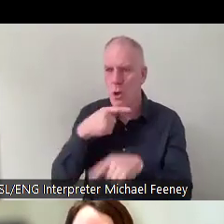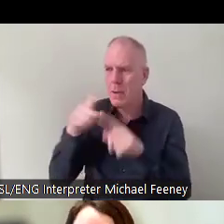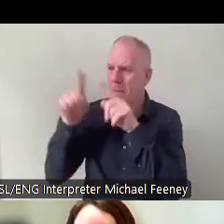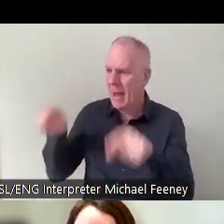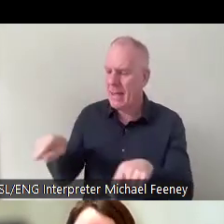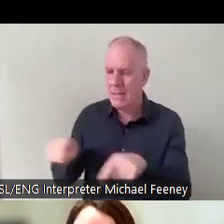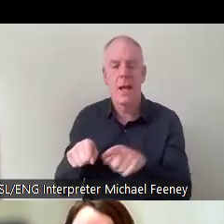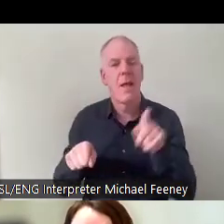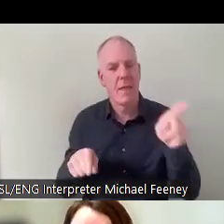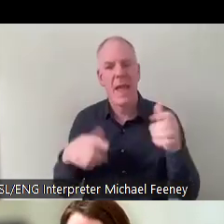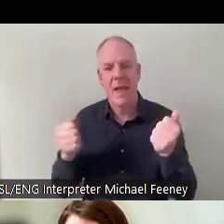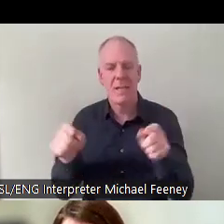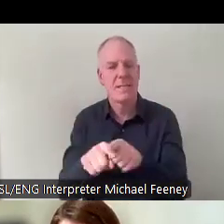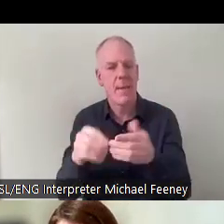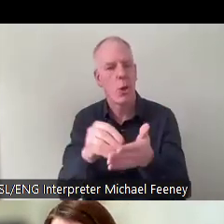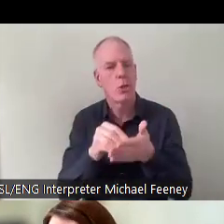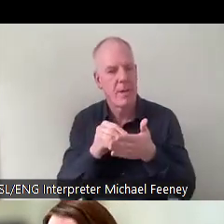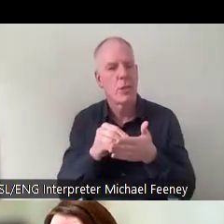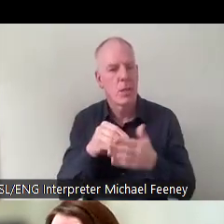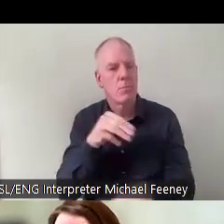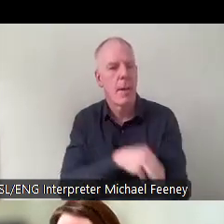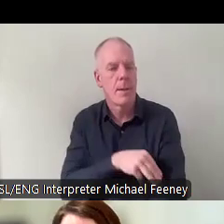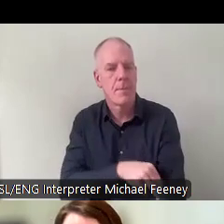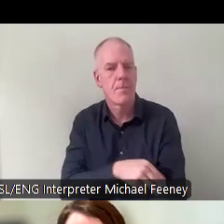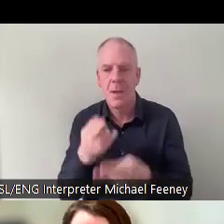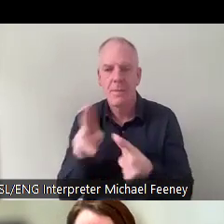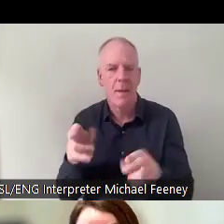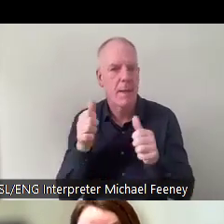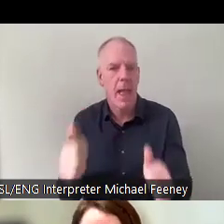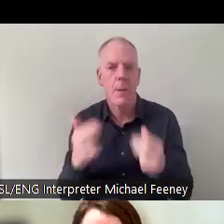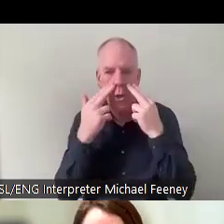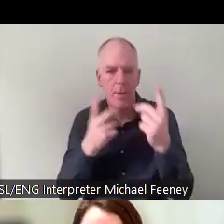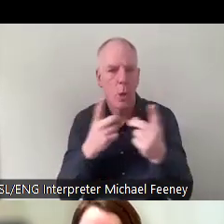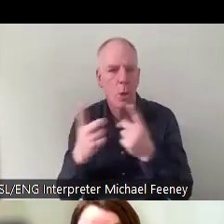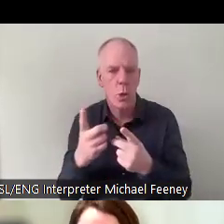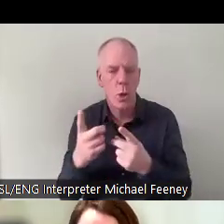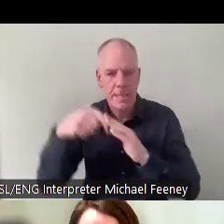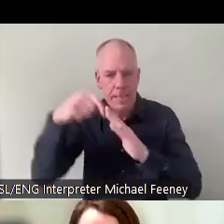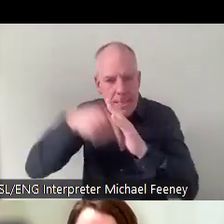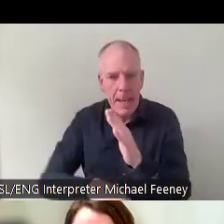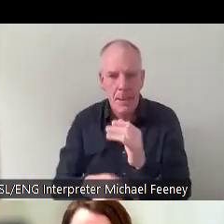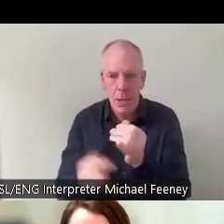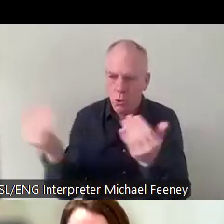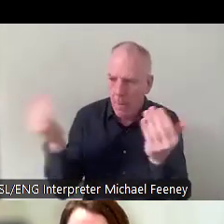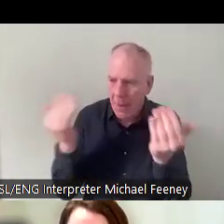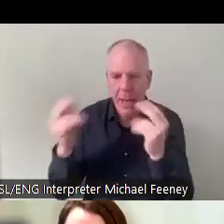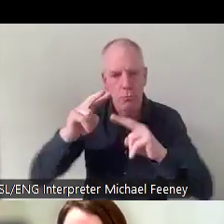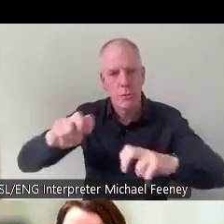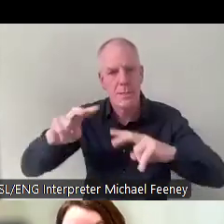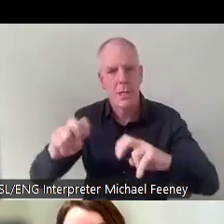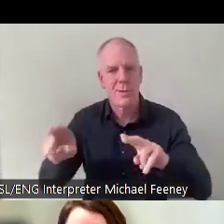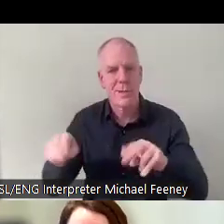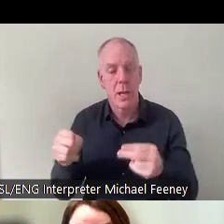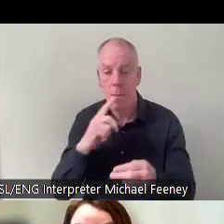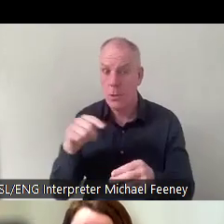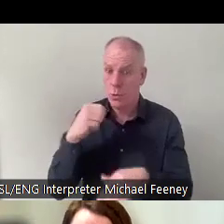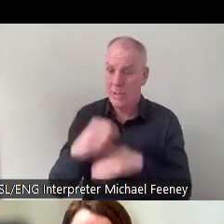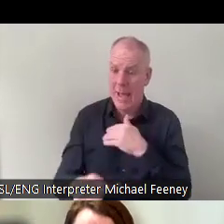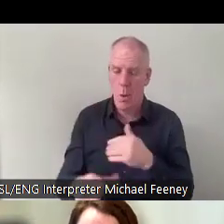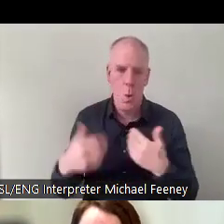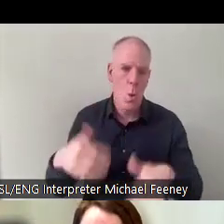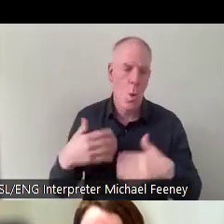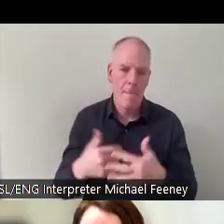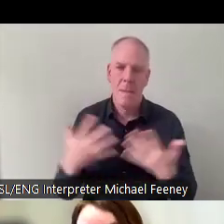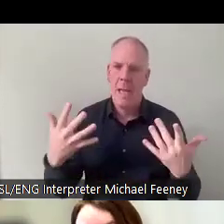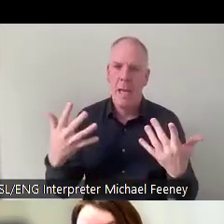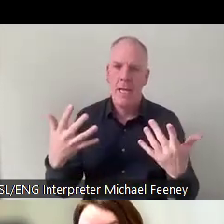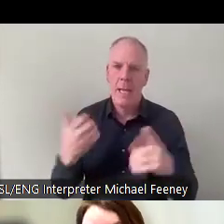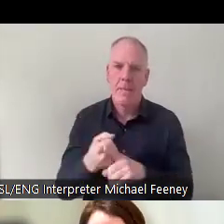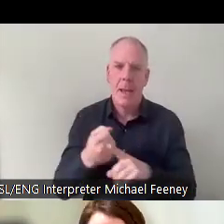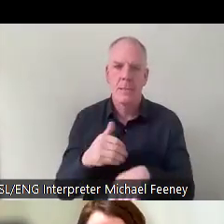problems too. So we're not able, normally, to conduct this kind of level of in-depth comparative research. Though, I must say it was hugely impactful to the project